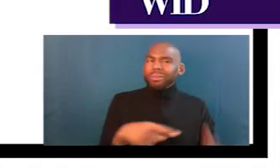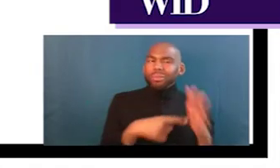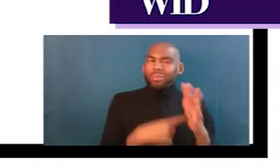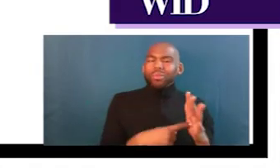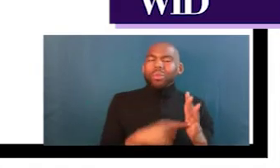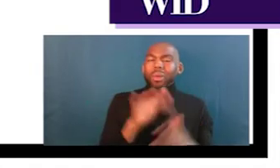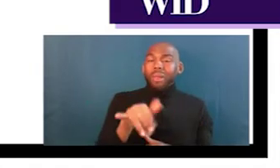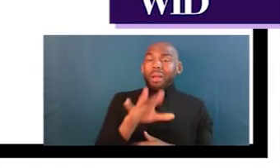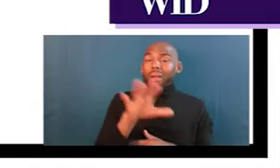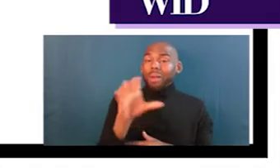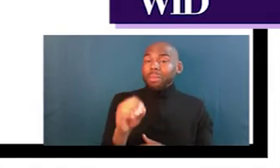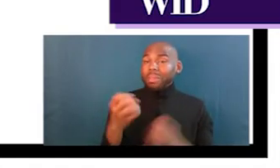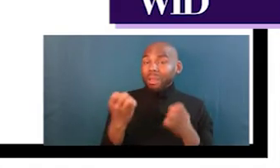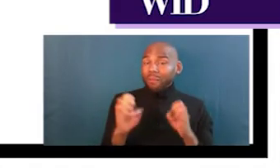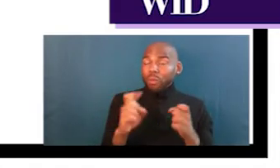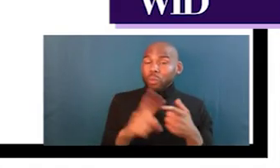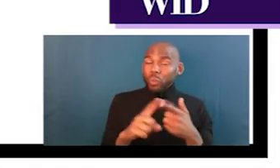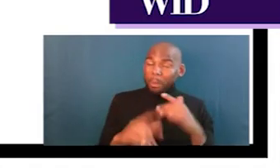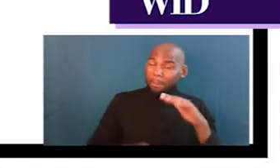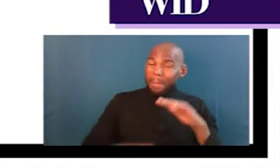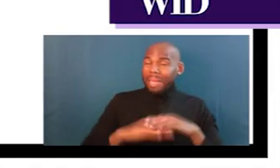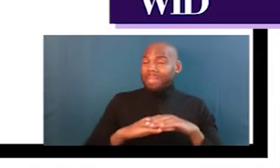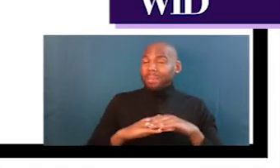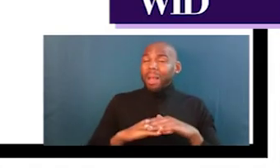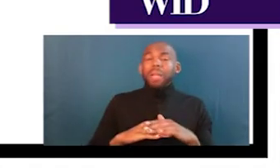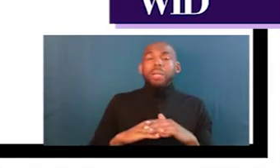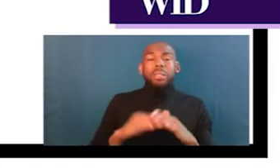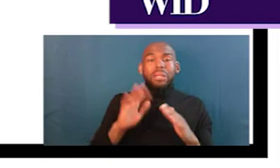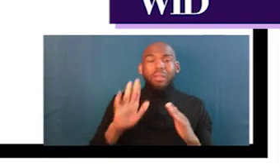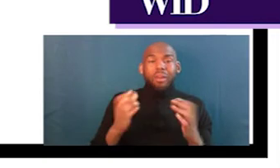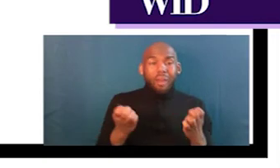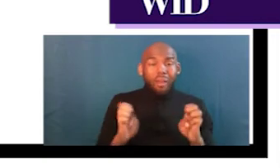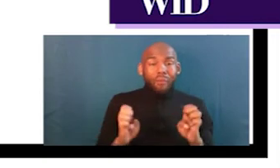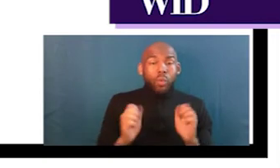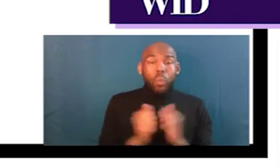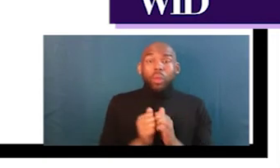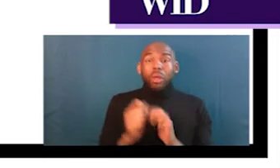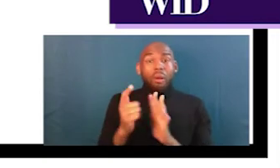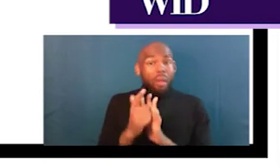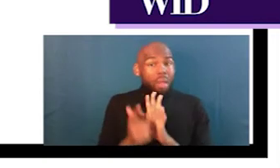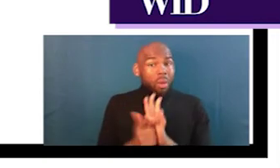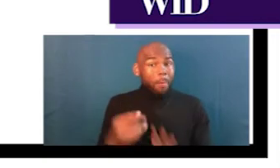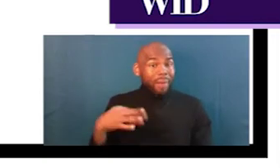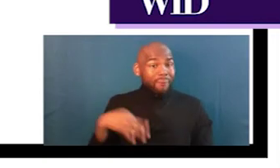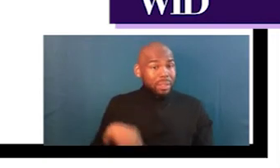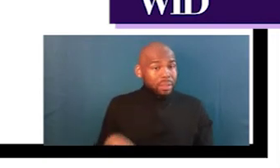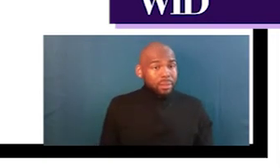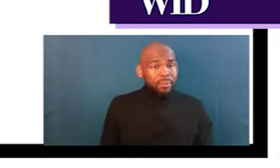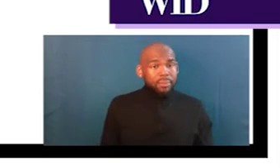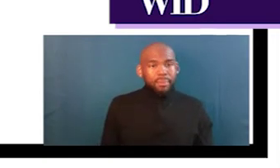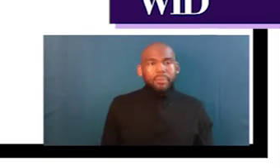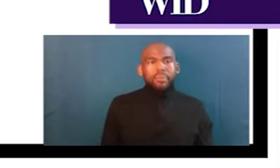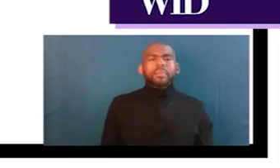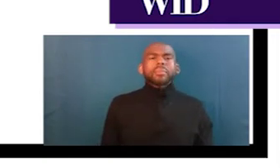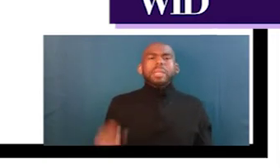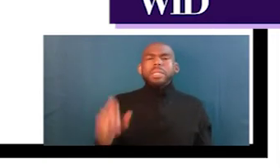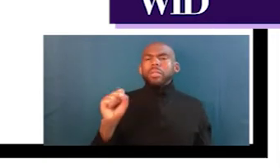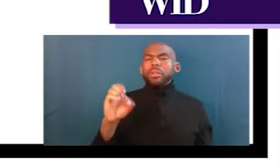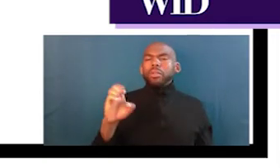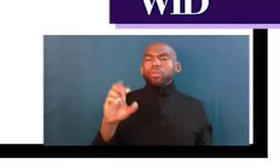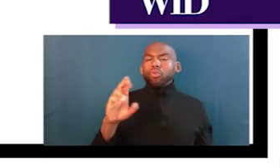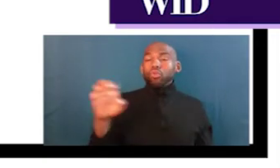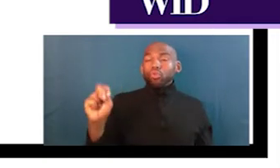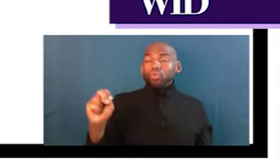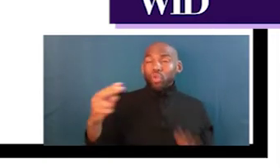companies' efforts to maximize access with legal benefits. What is a screen reader? Screen